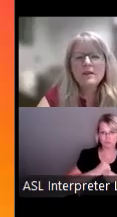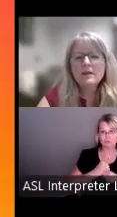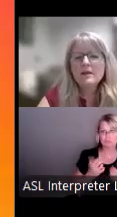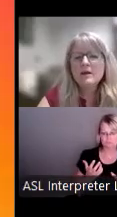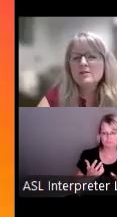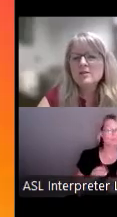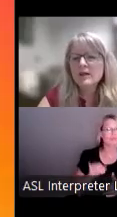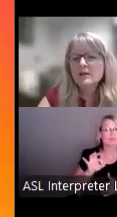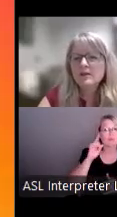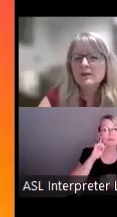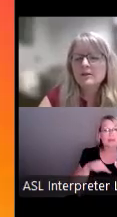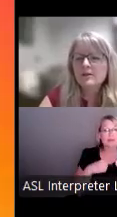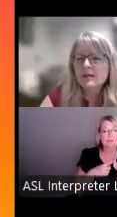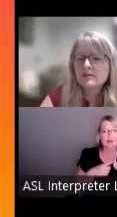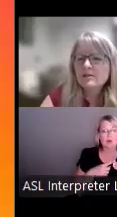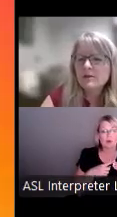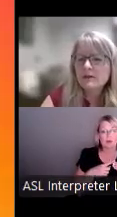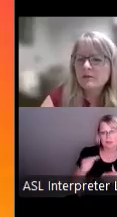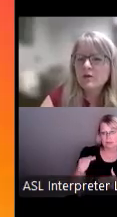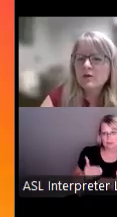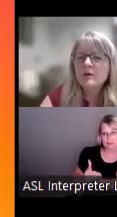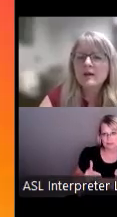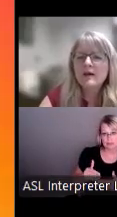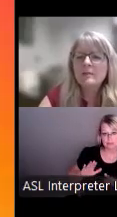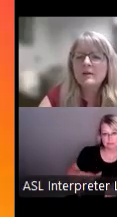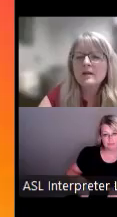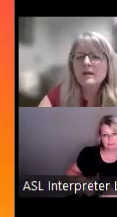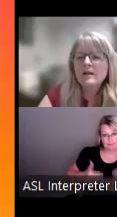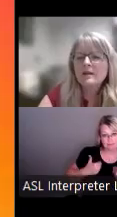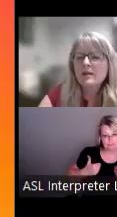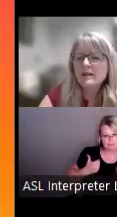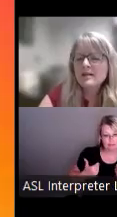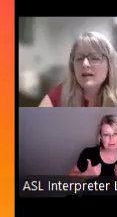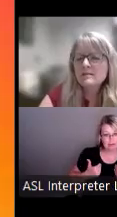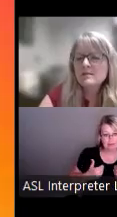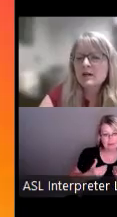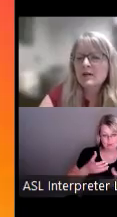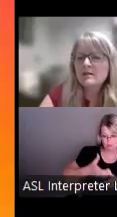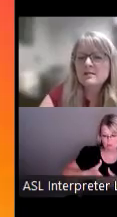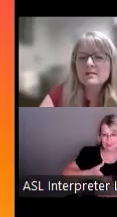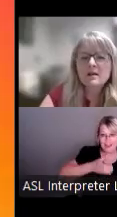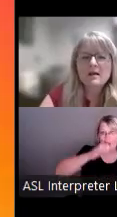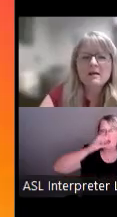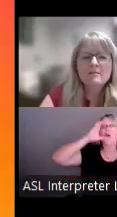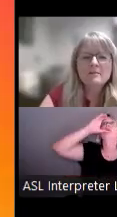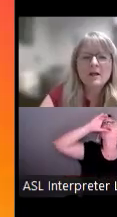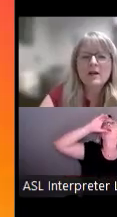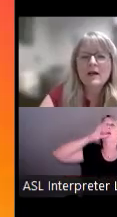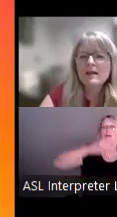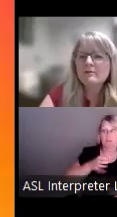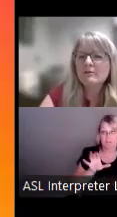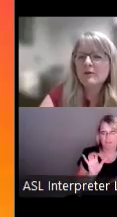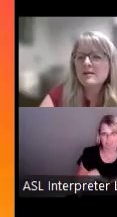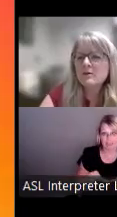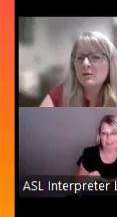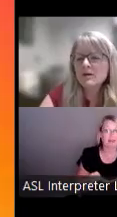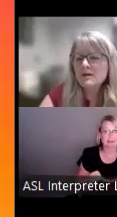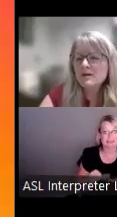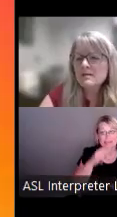you think about a toddler learning to drink from an open cup, a lot of times parents are kind of afraid to work on that